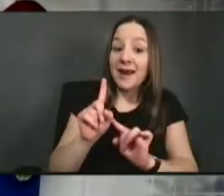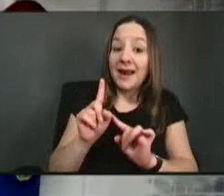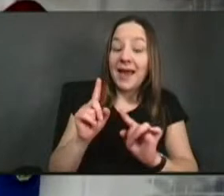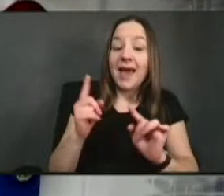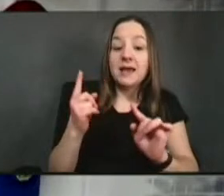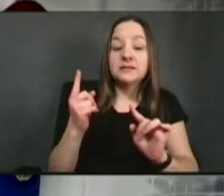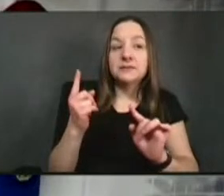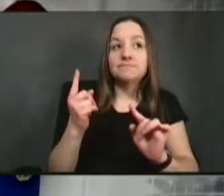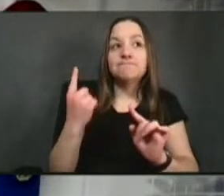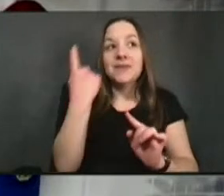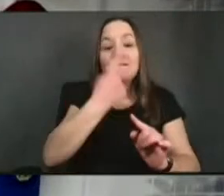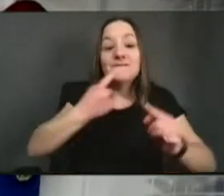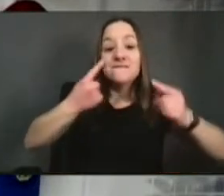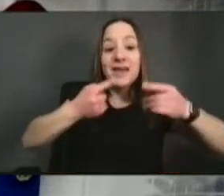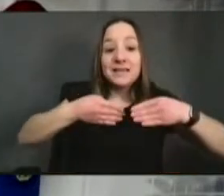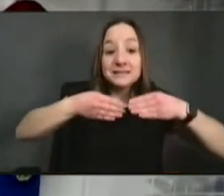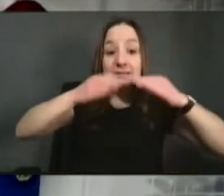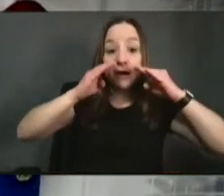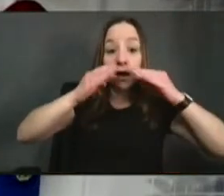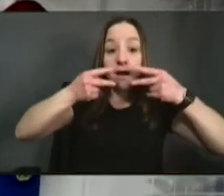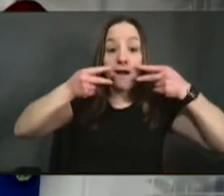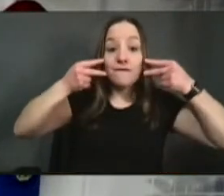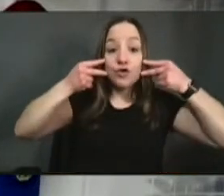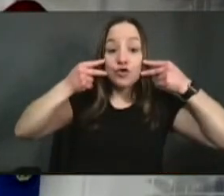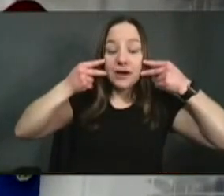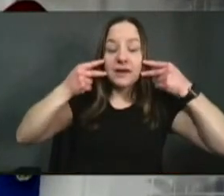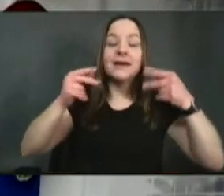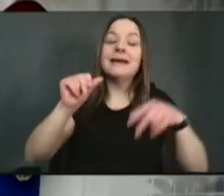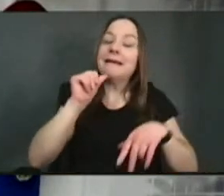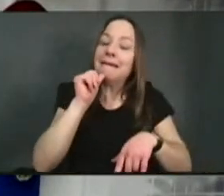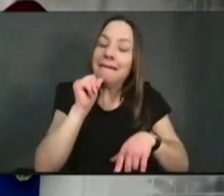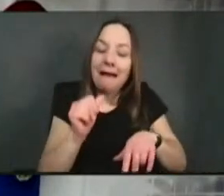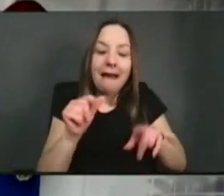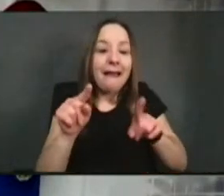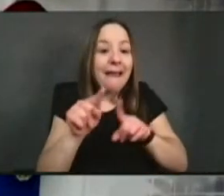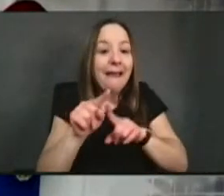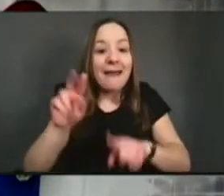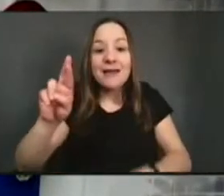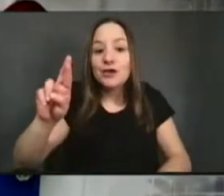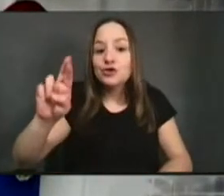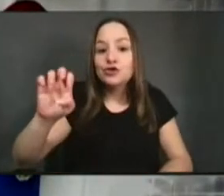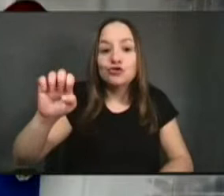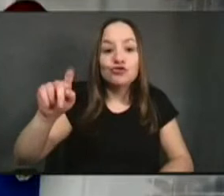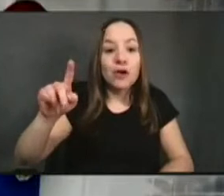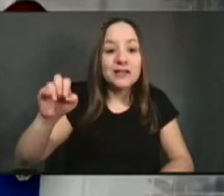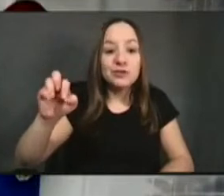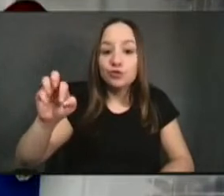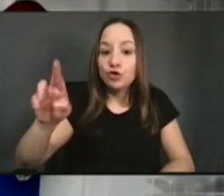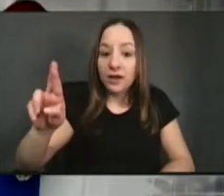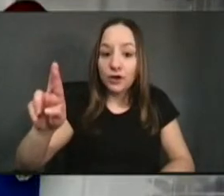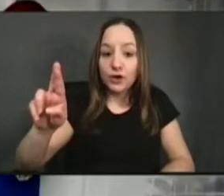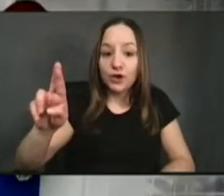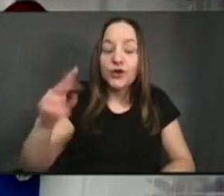. They're evaluated its face coverings. And masks and not as